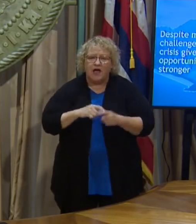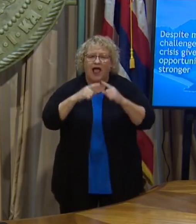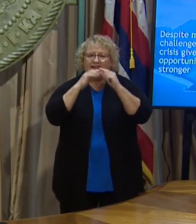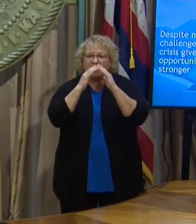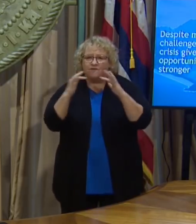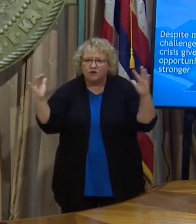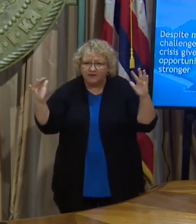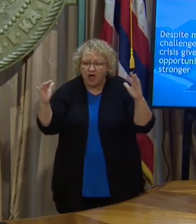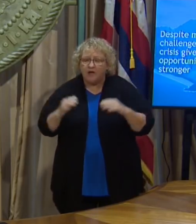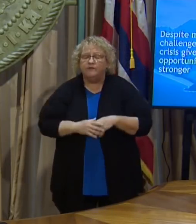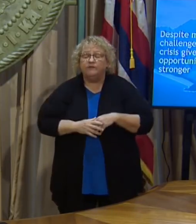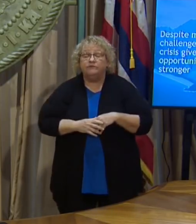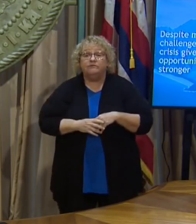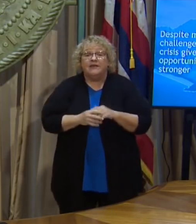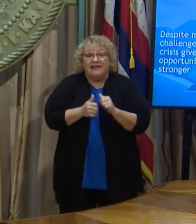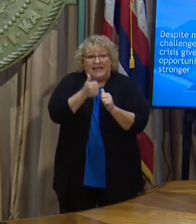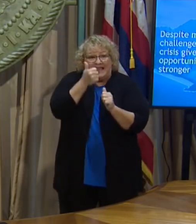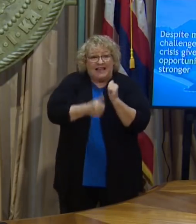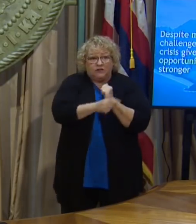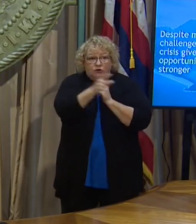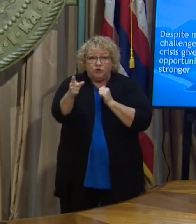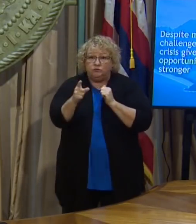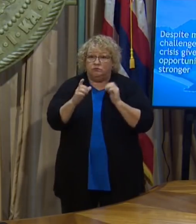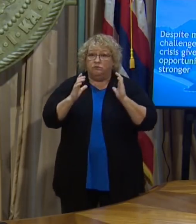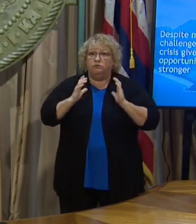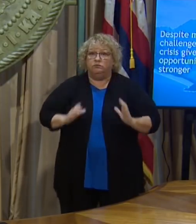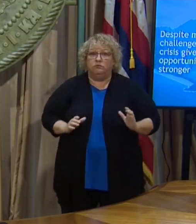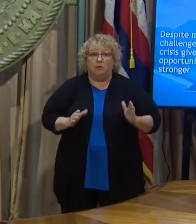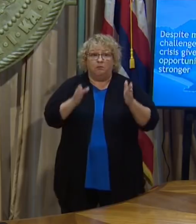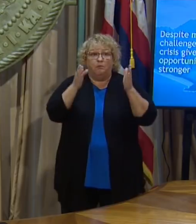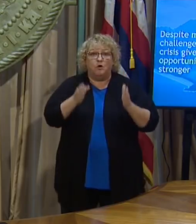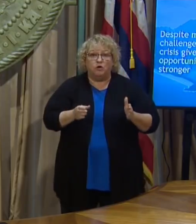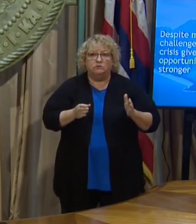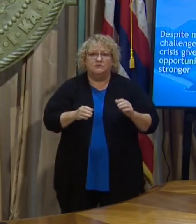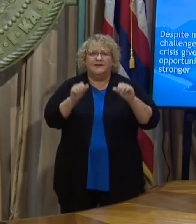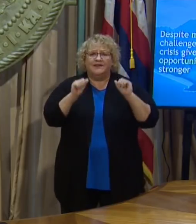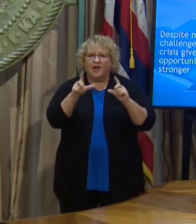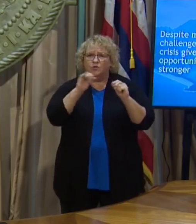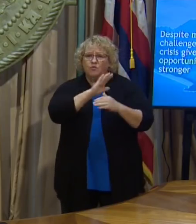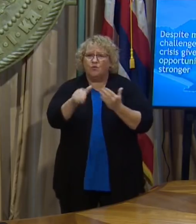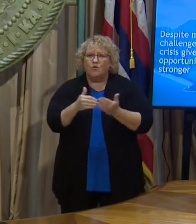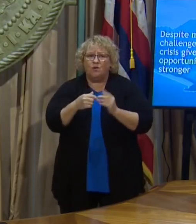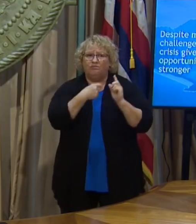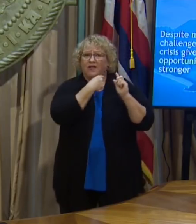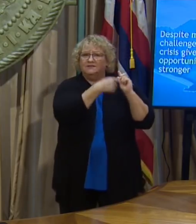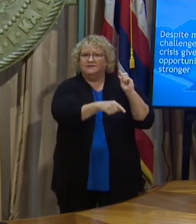COLLABORATIVE, RESILIENT, DIVERSIFY, AND ENGAGED -- DIVERSIFIED, AND ENGAGED.